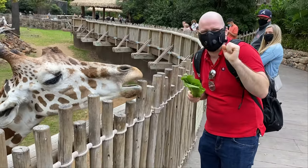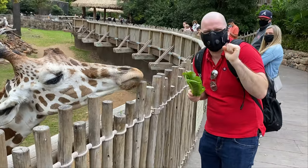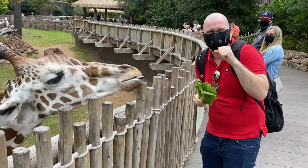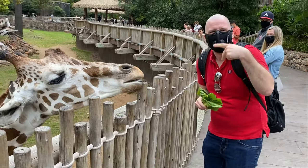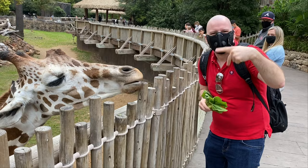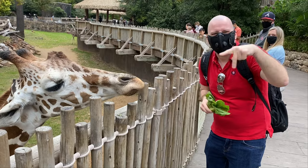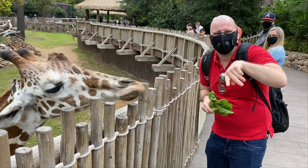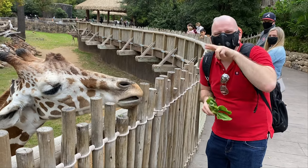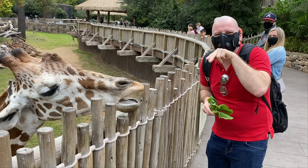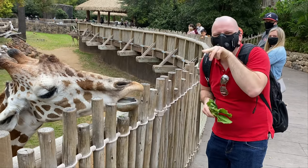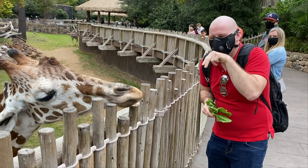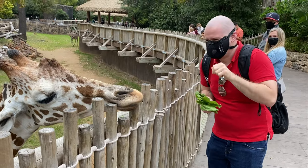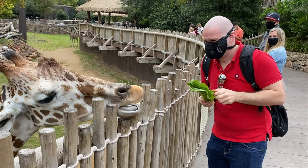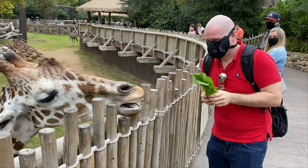Whee! Purple tongue!